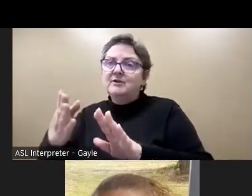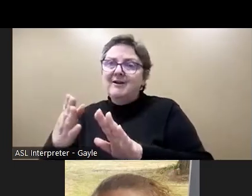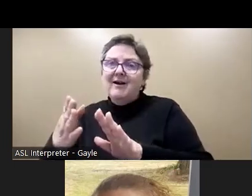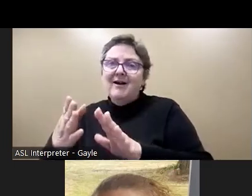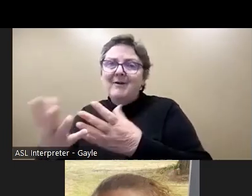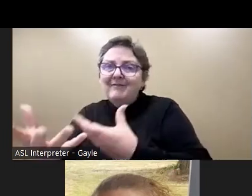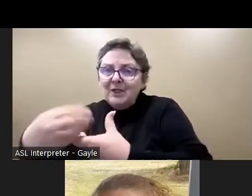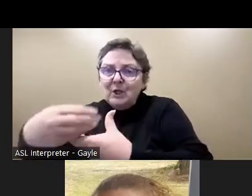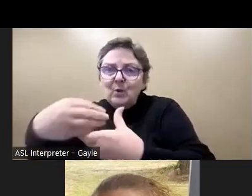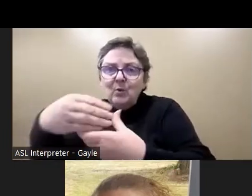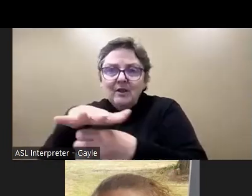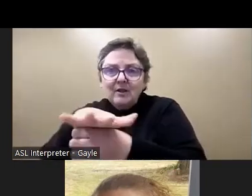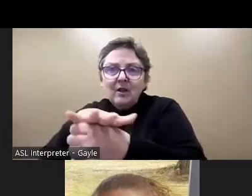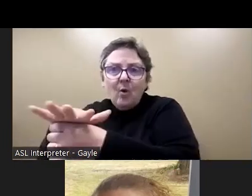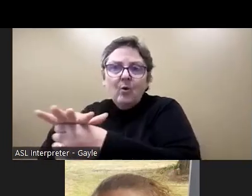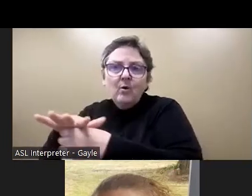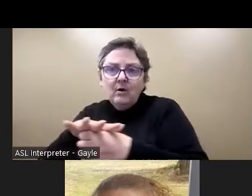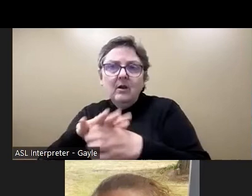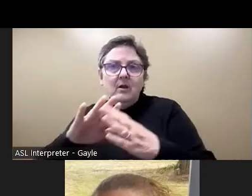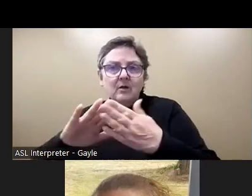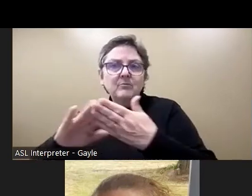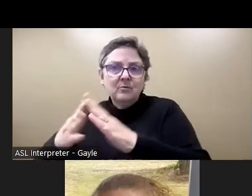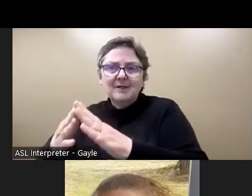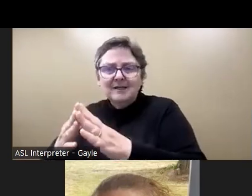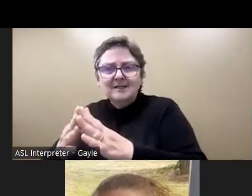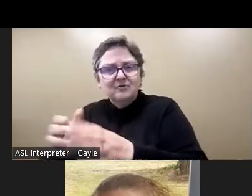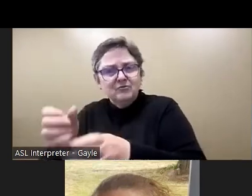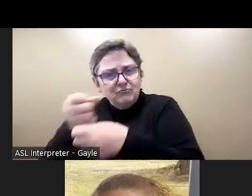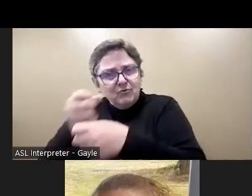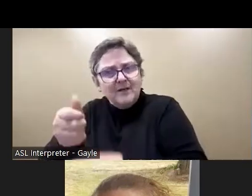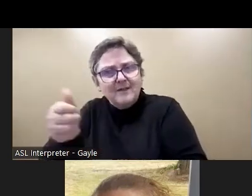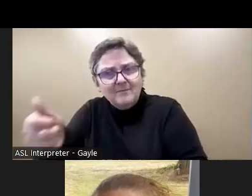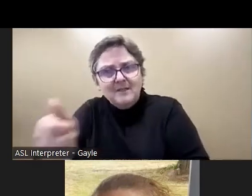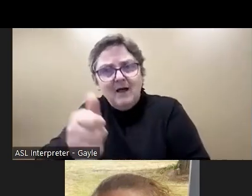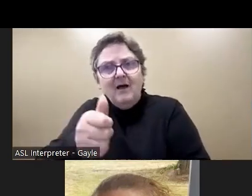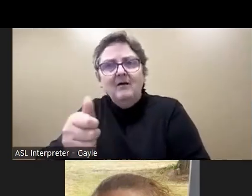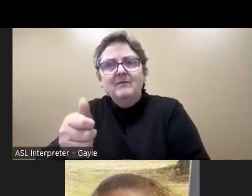And I think we'd all see that that approach as a path to